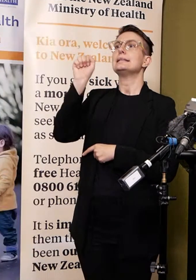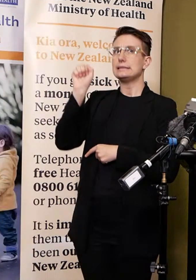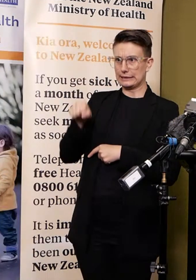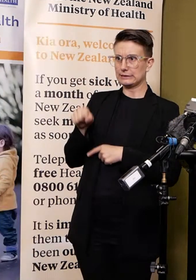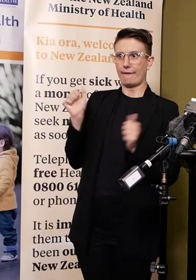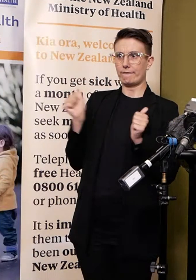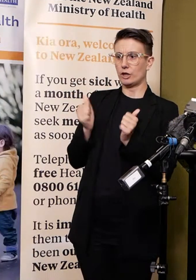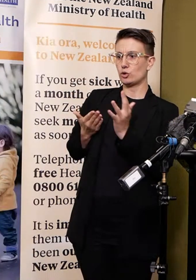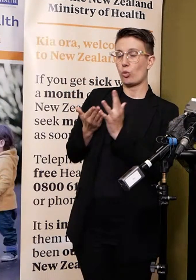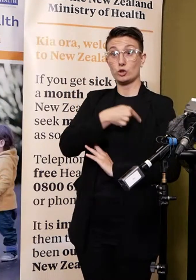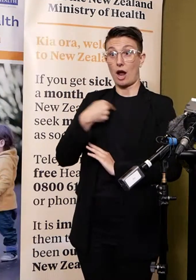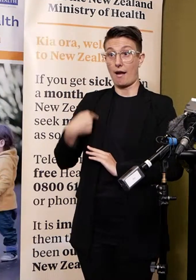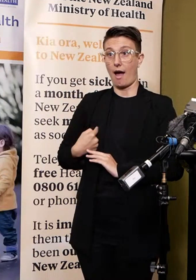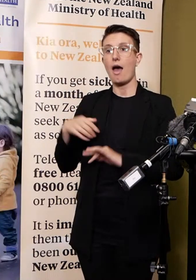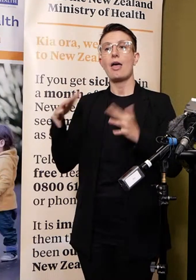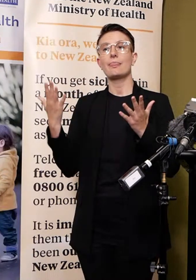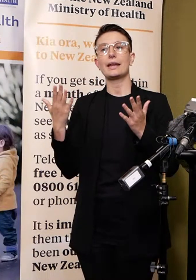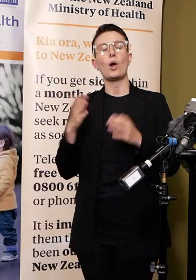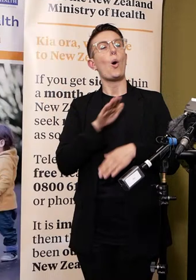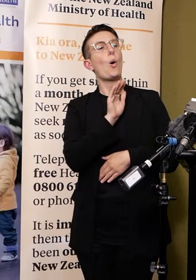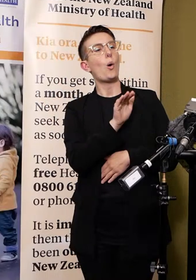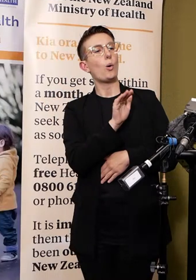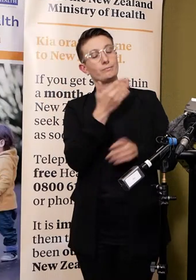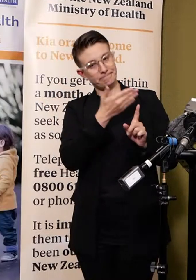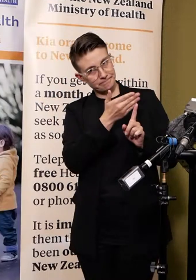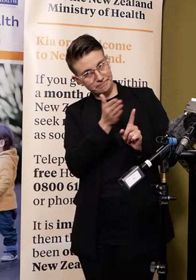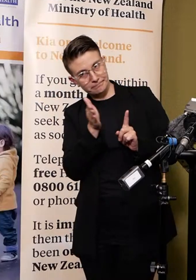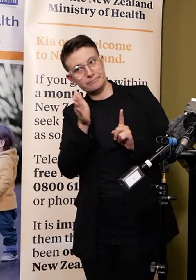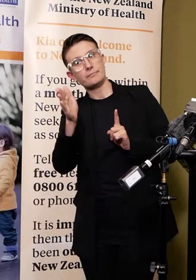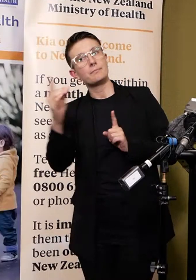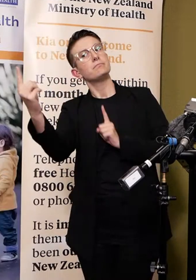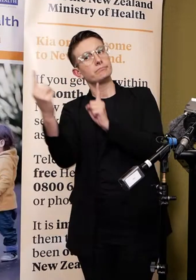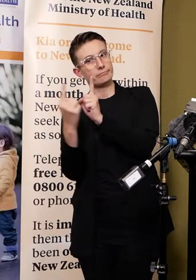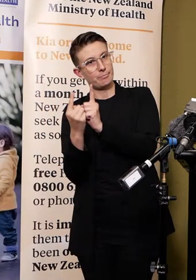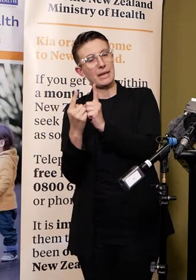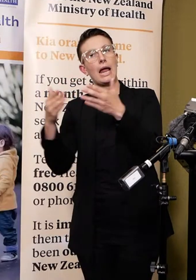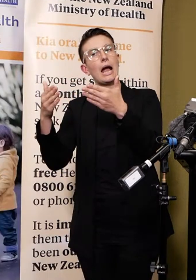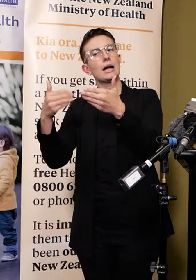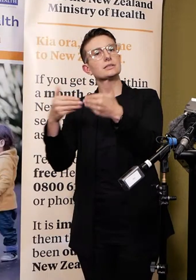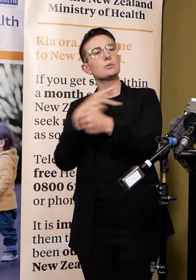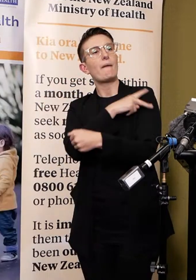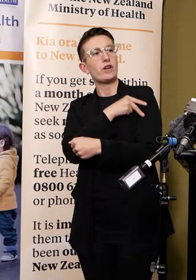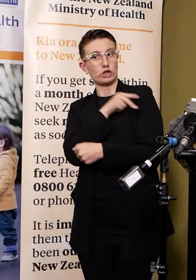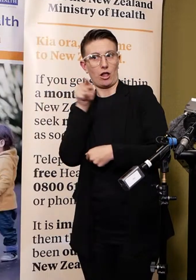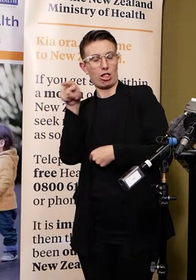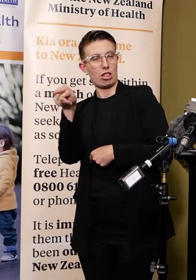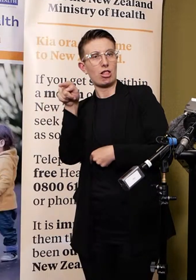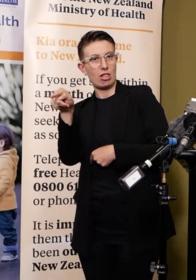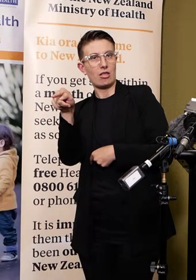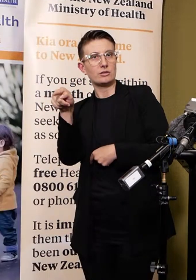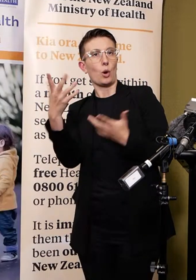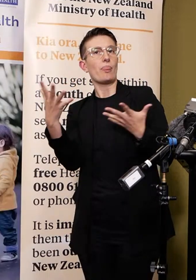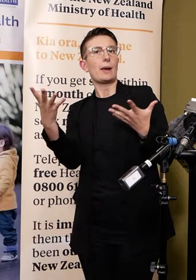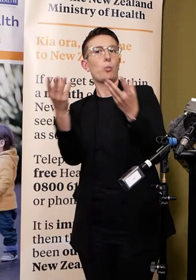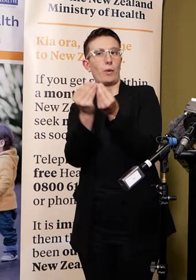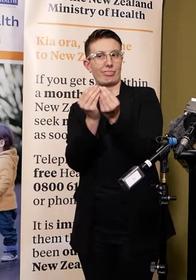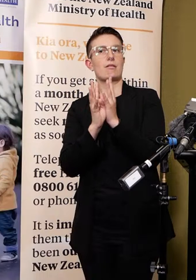They are pointed in the direction of the customs officials. And they join a line with others who are not able to use the eGate.